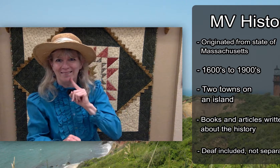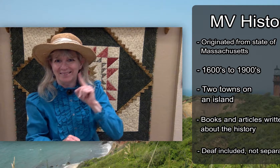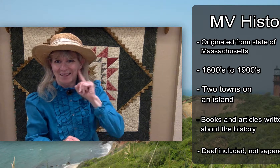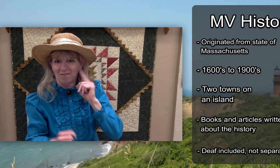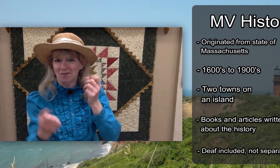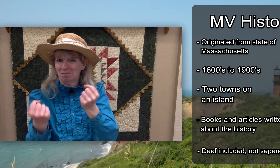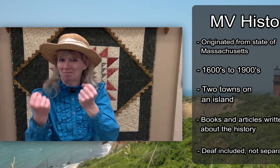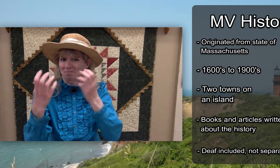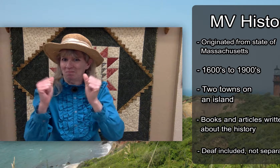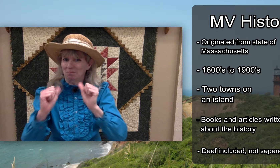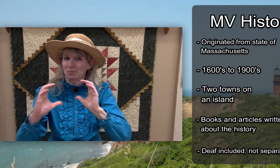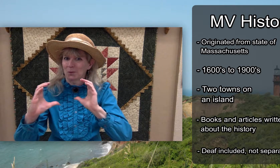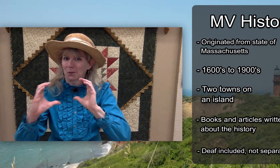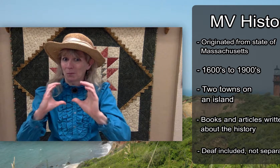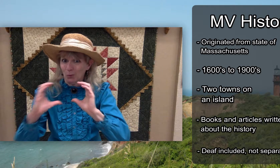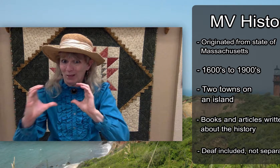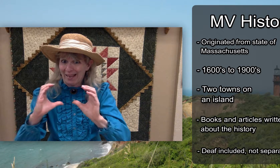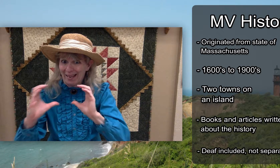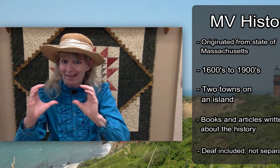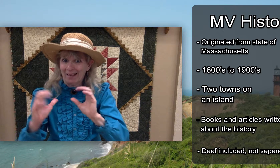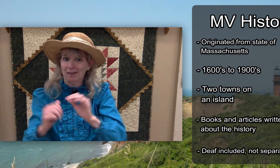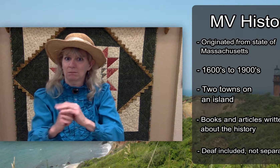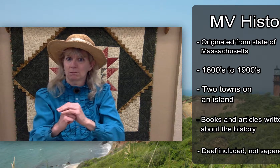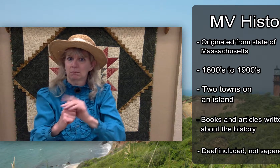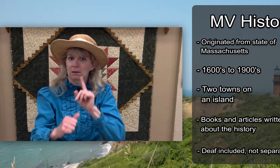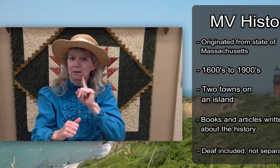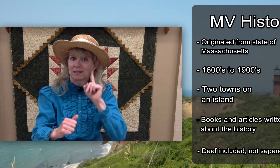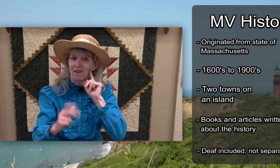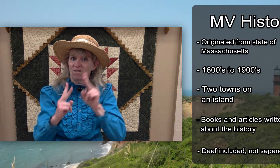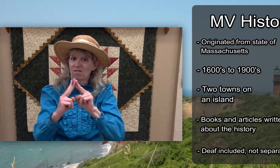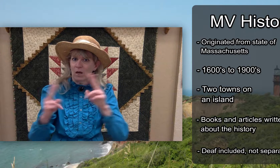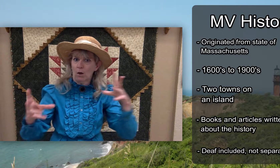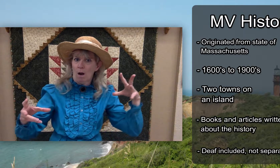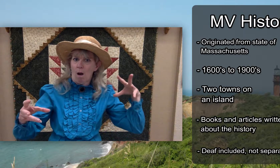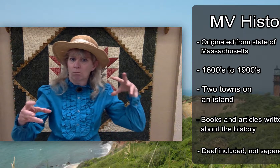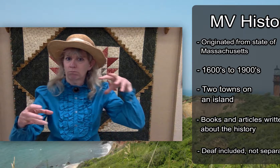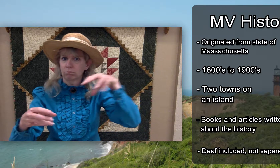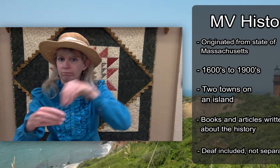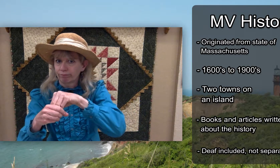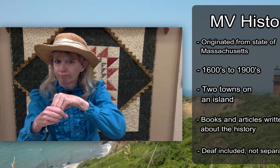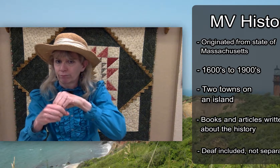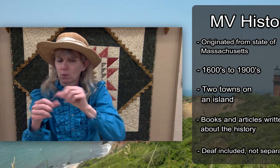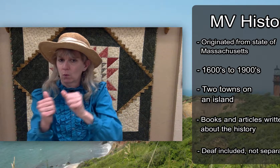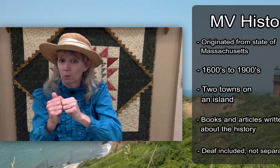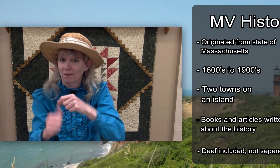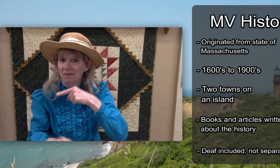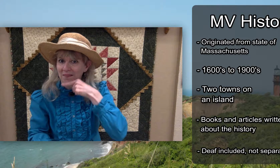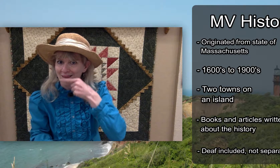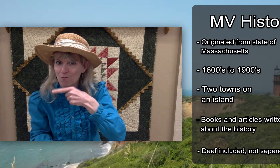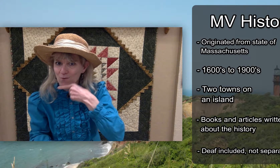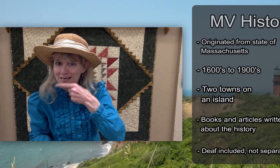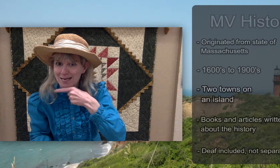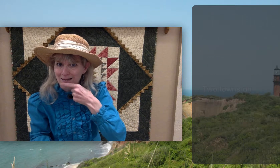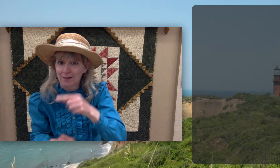people used sign language and communicated. Deaf people were very inclusive with hearing people.